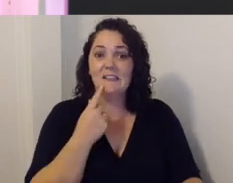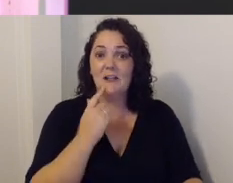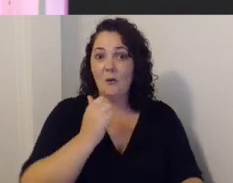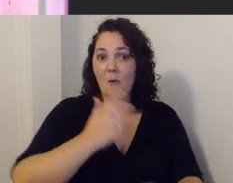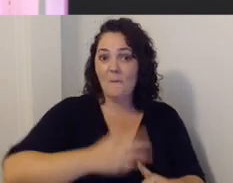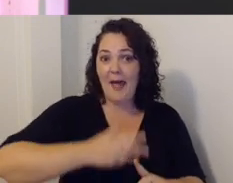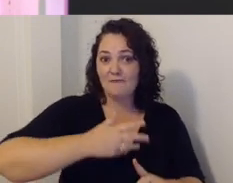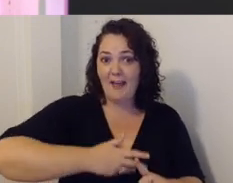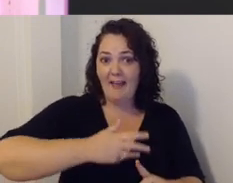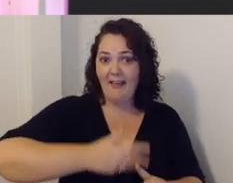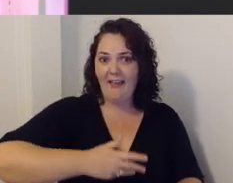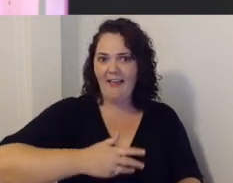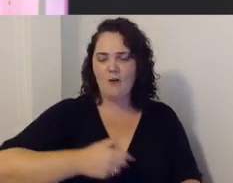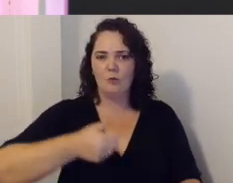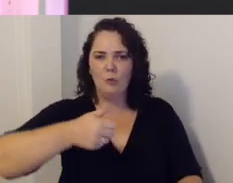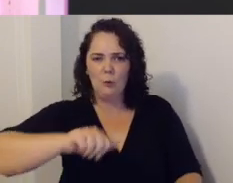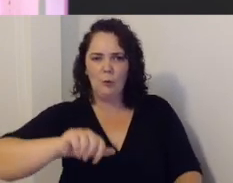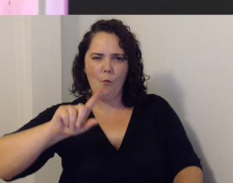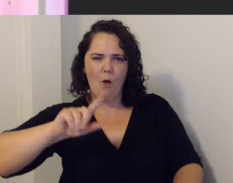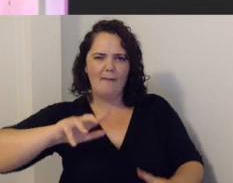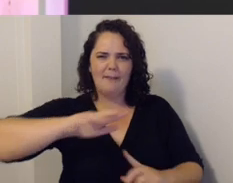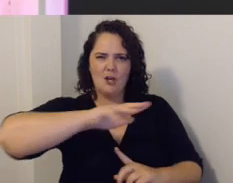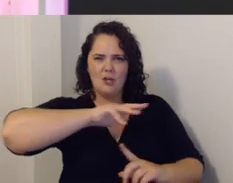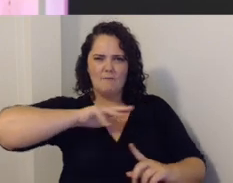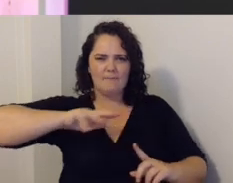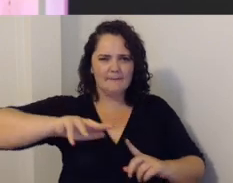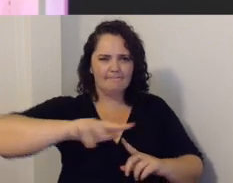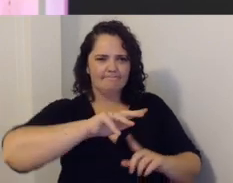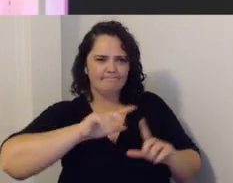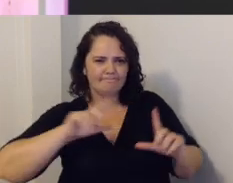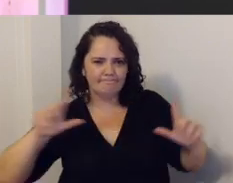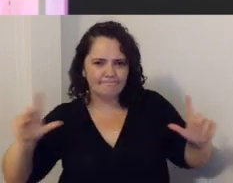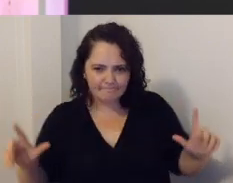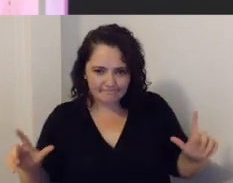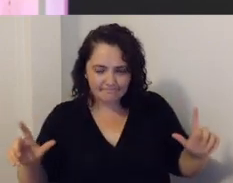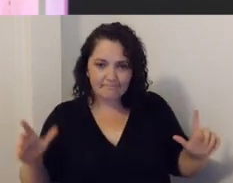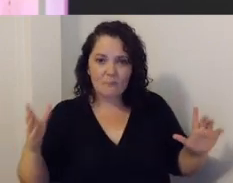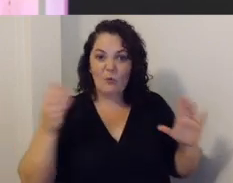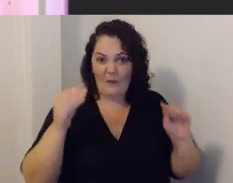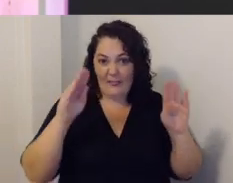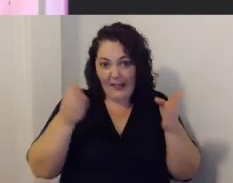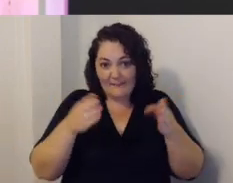the background, the field behind the figures as a way to amplify the figures and pull them out